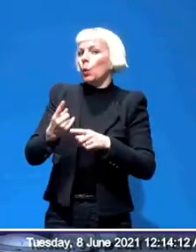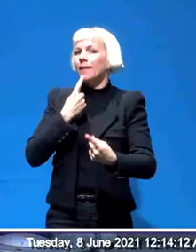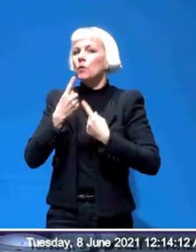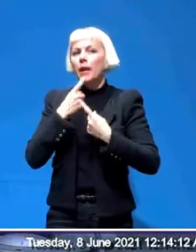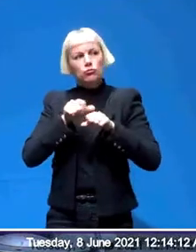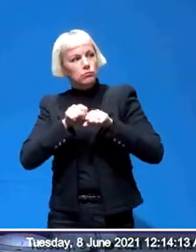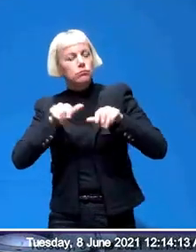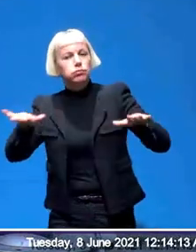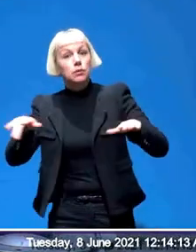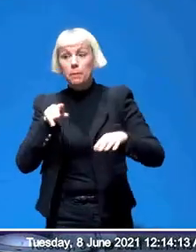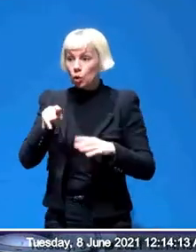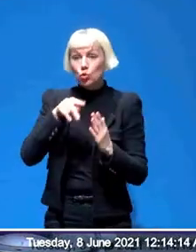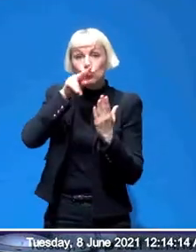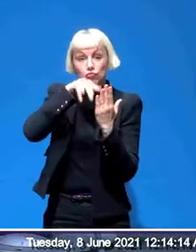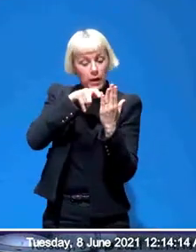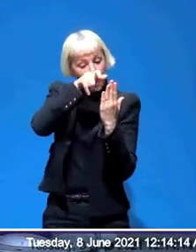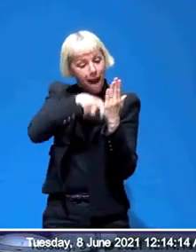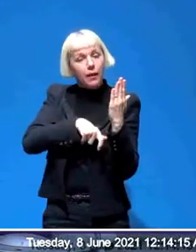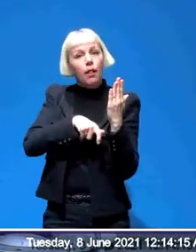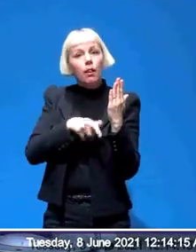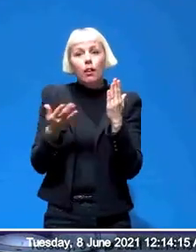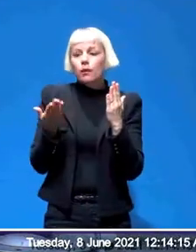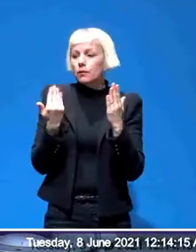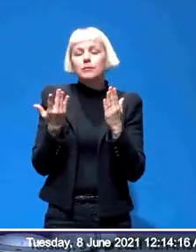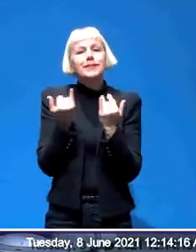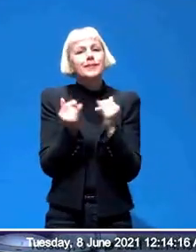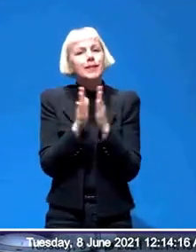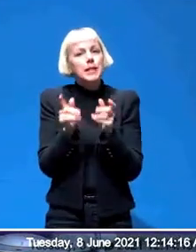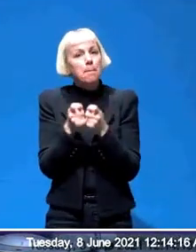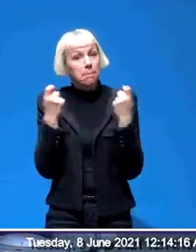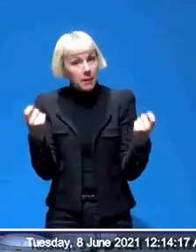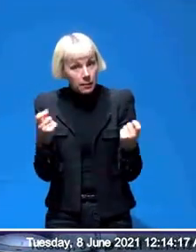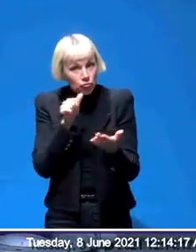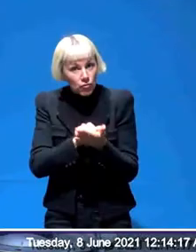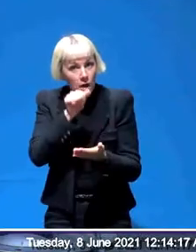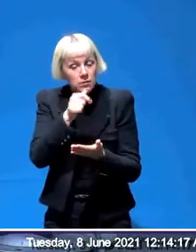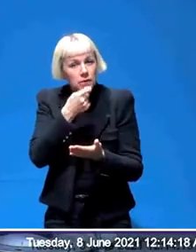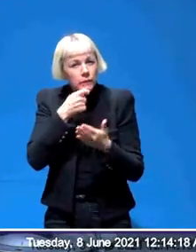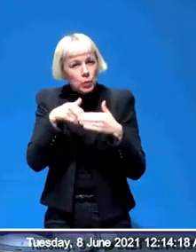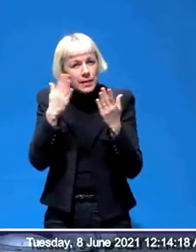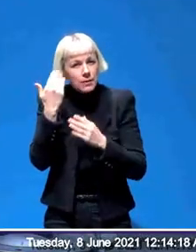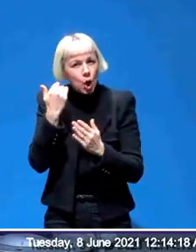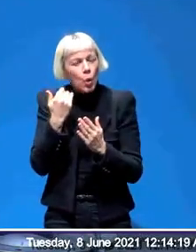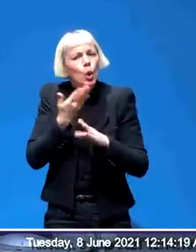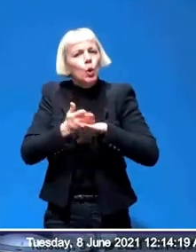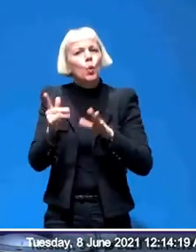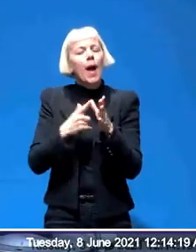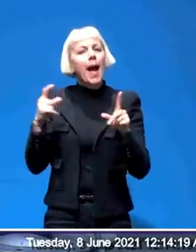that news in the Sunday Mail on Sunday, a couple of days ago, about an apps system? Yes.